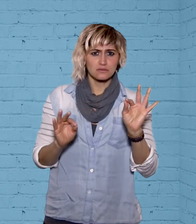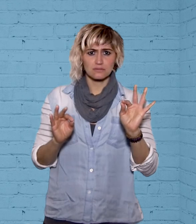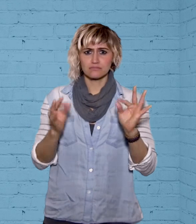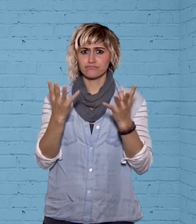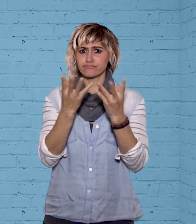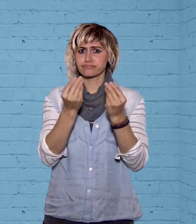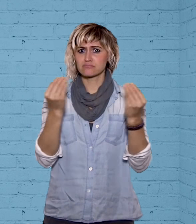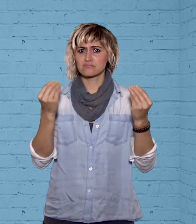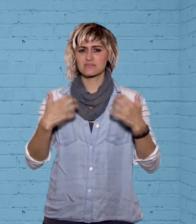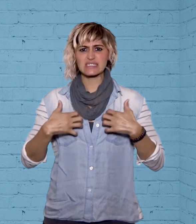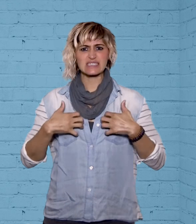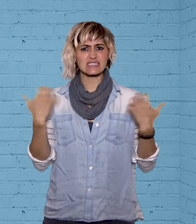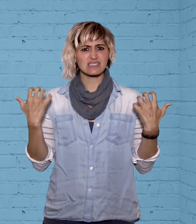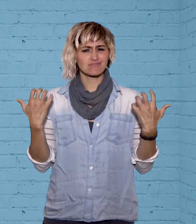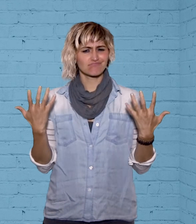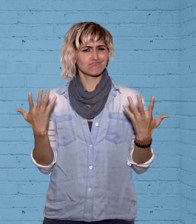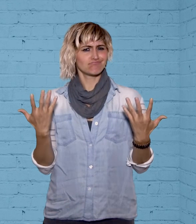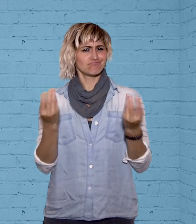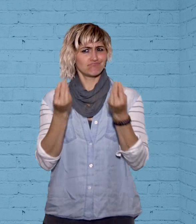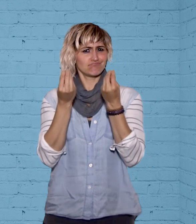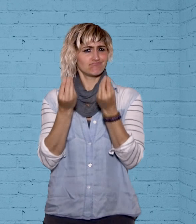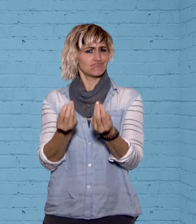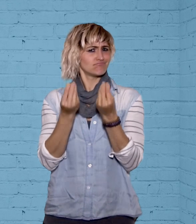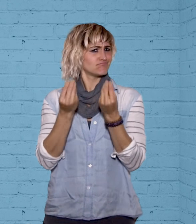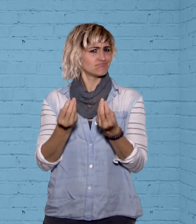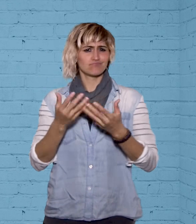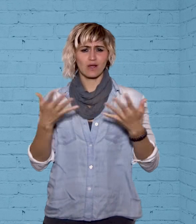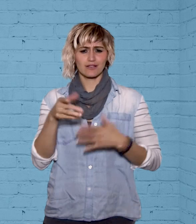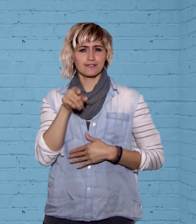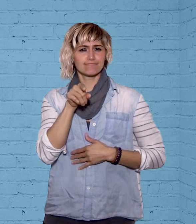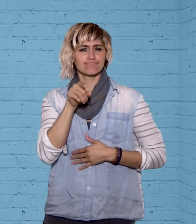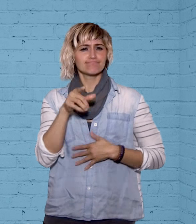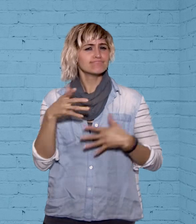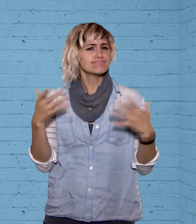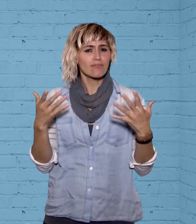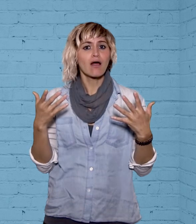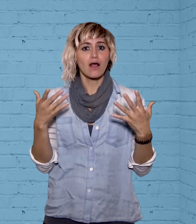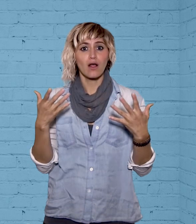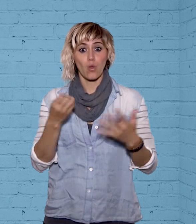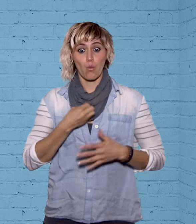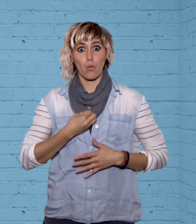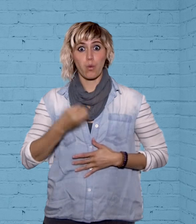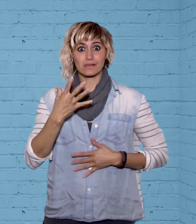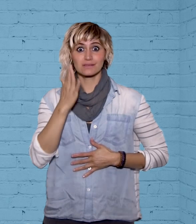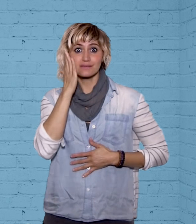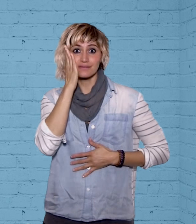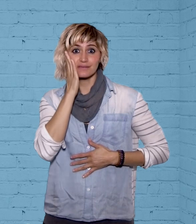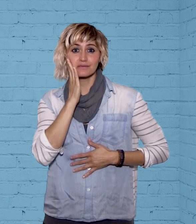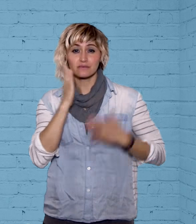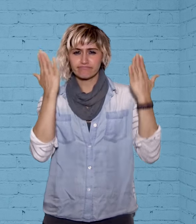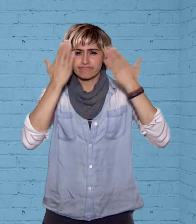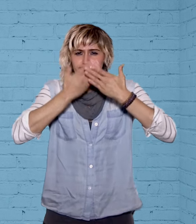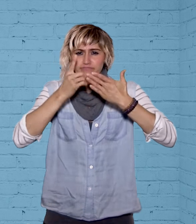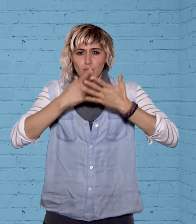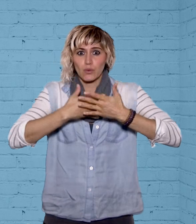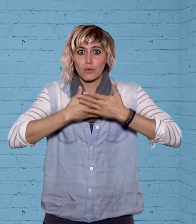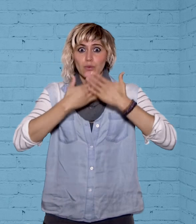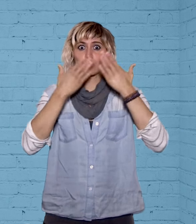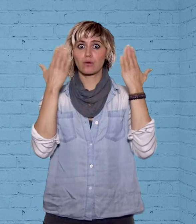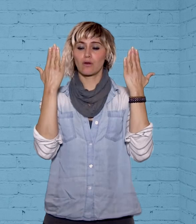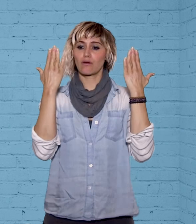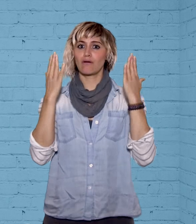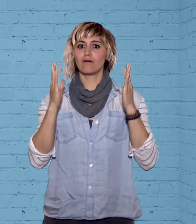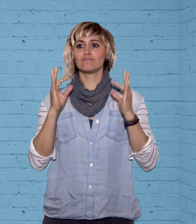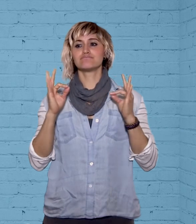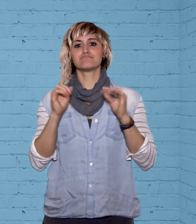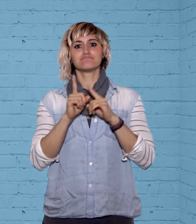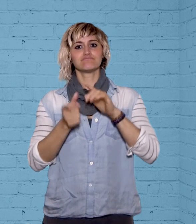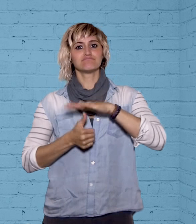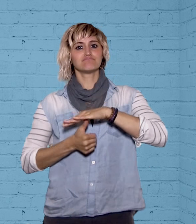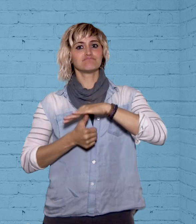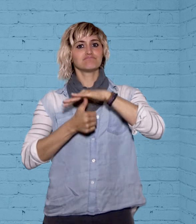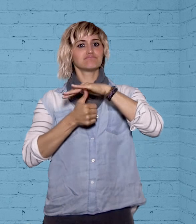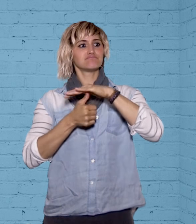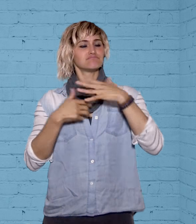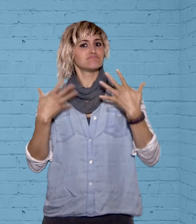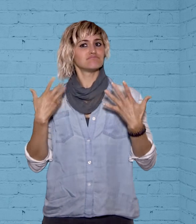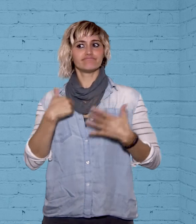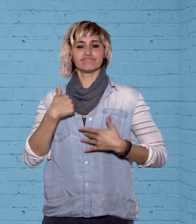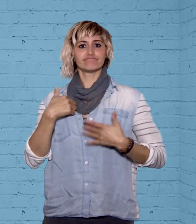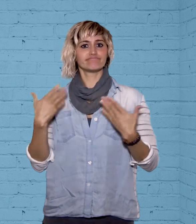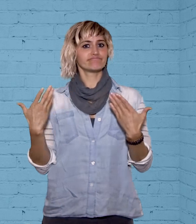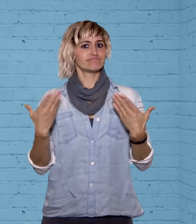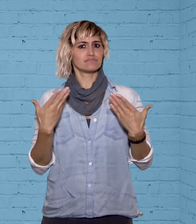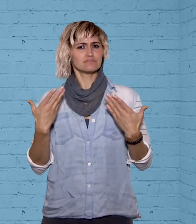It raised questions and anger about “white privilege”